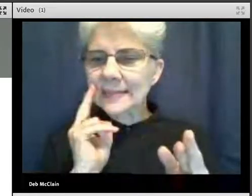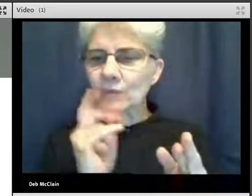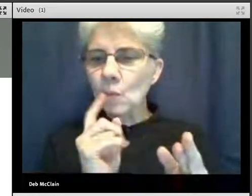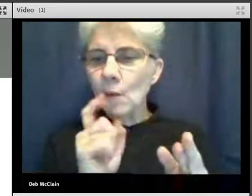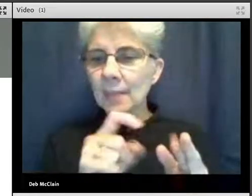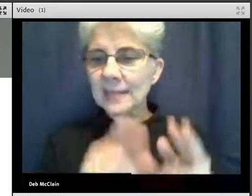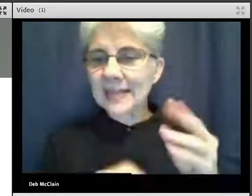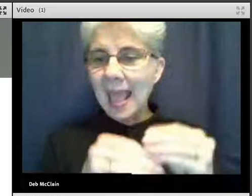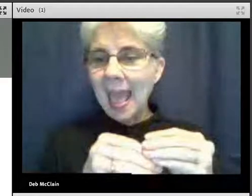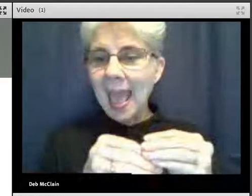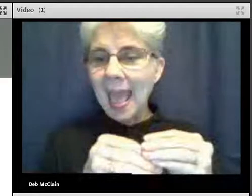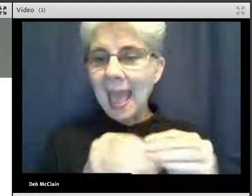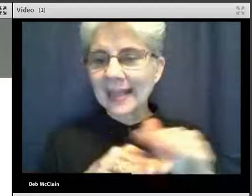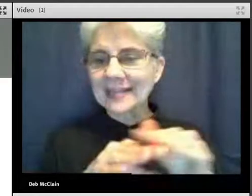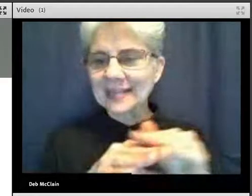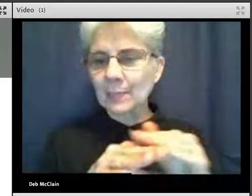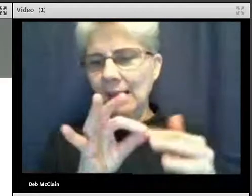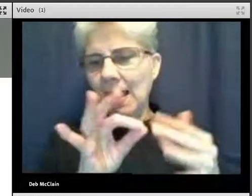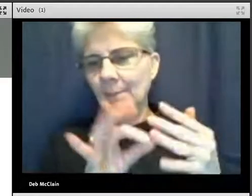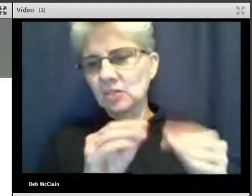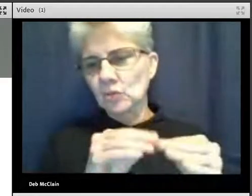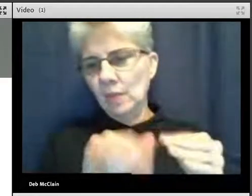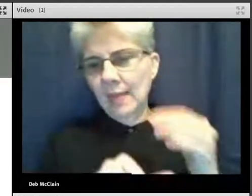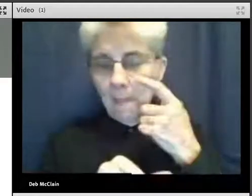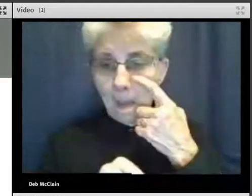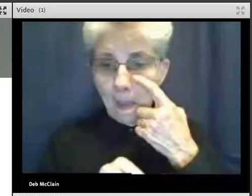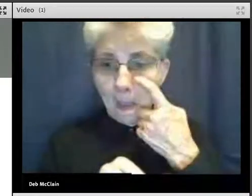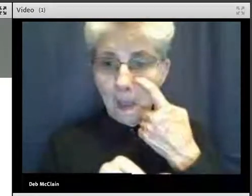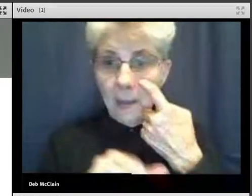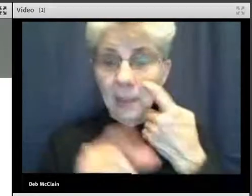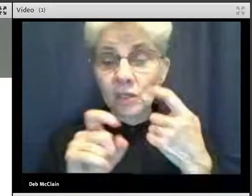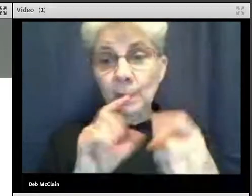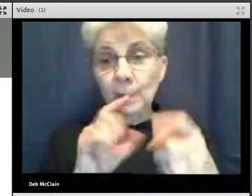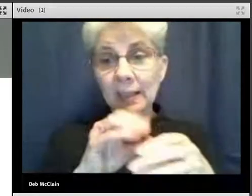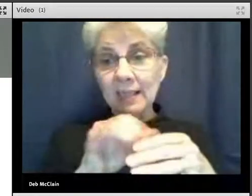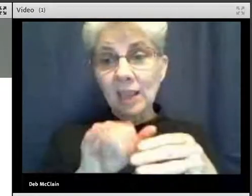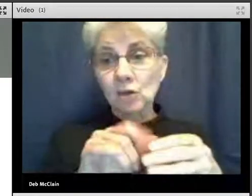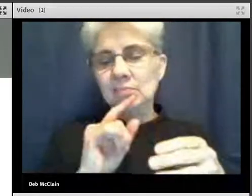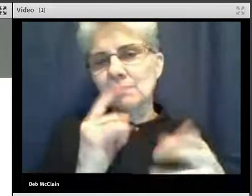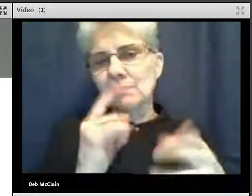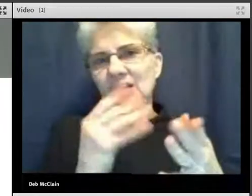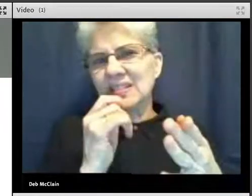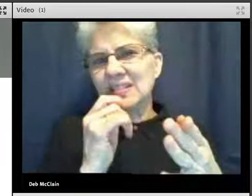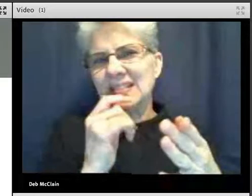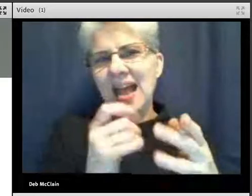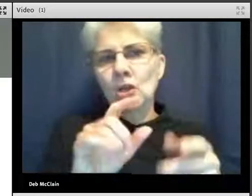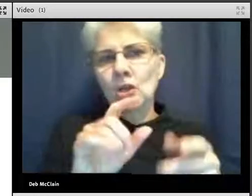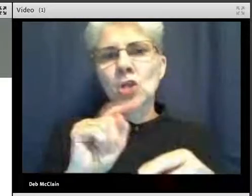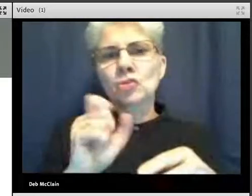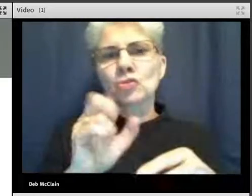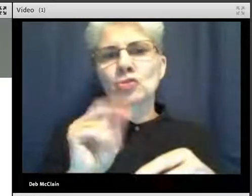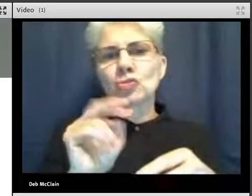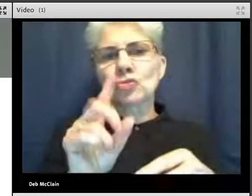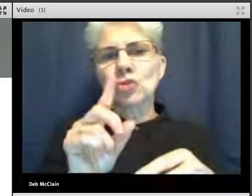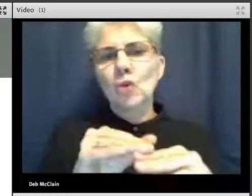to see if you have to add in some accessability options. It should be there. It's probably just not turned on.